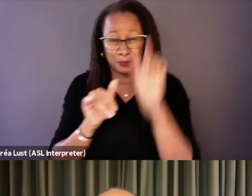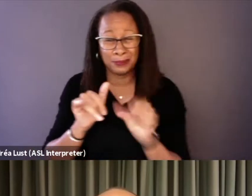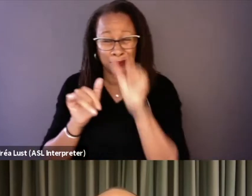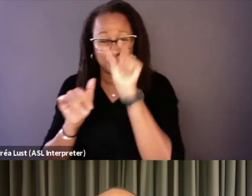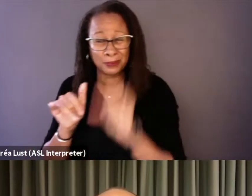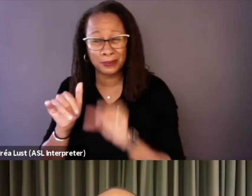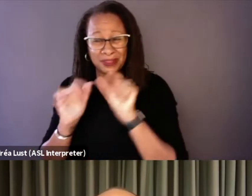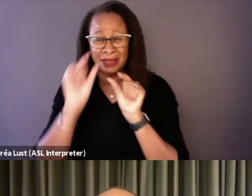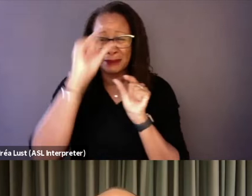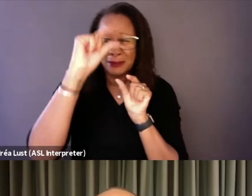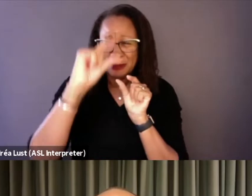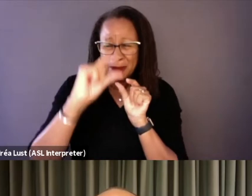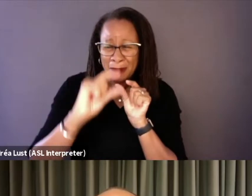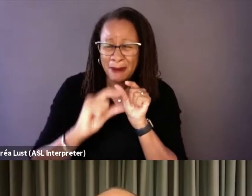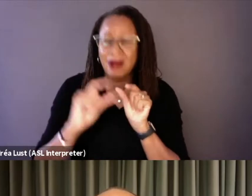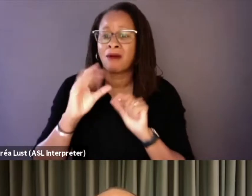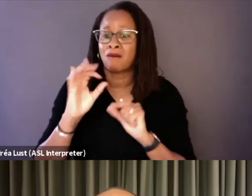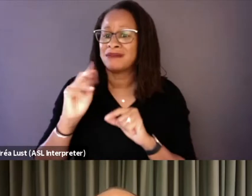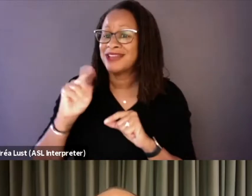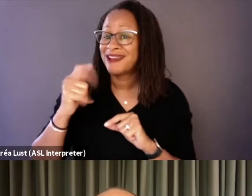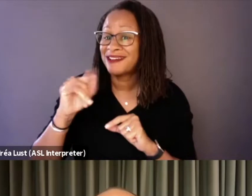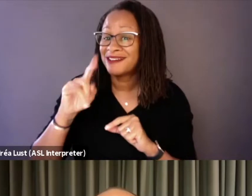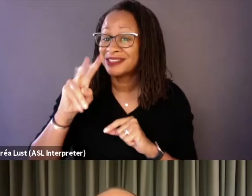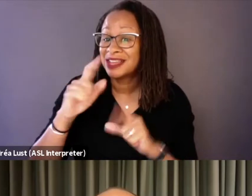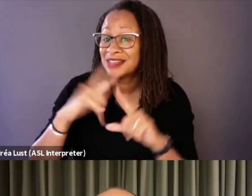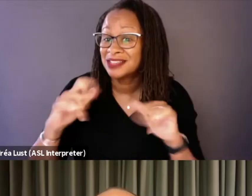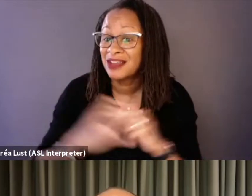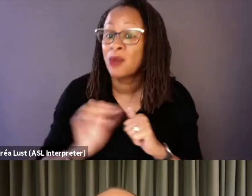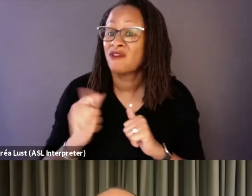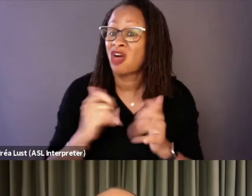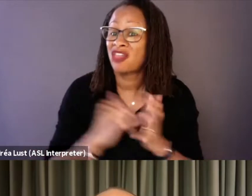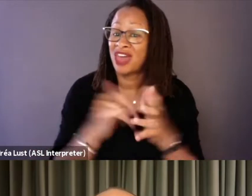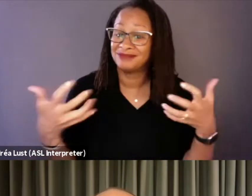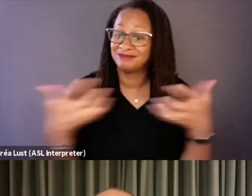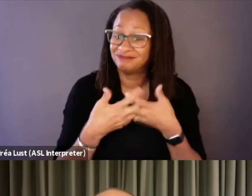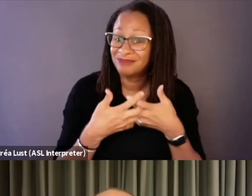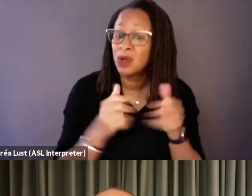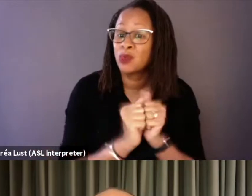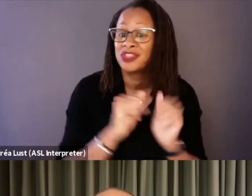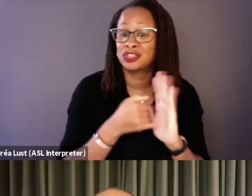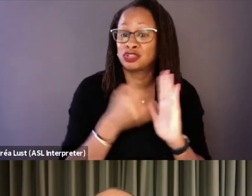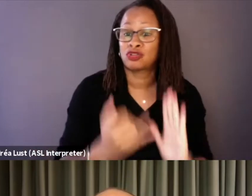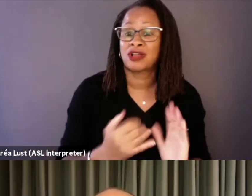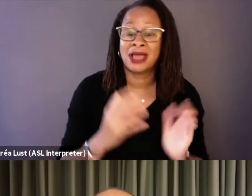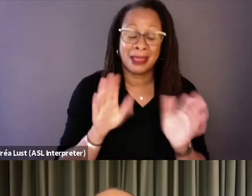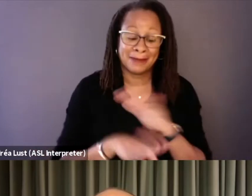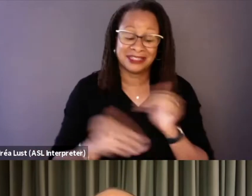So we had all of that and his journals and basically everything that was in his apartment when he passed away.